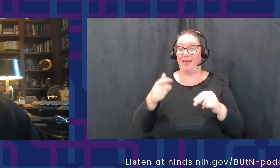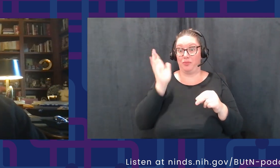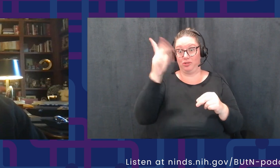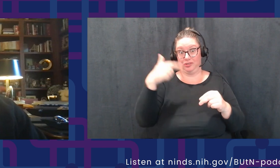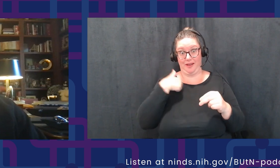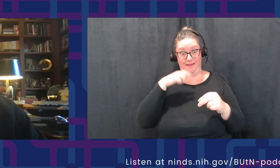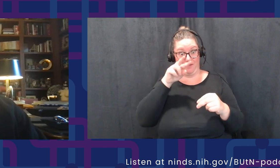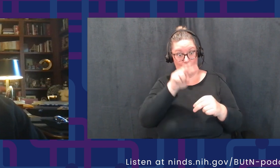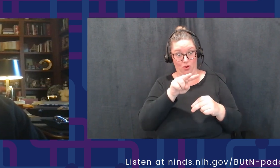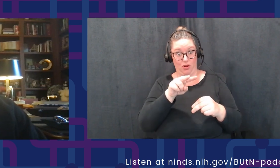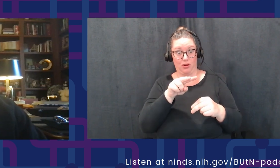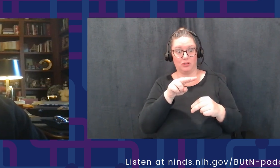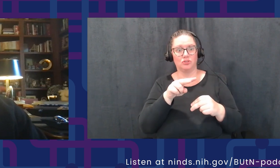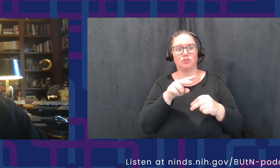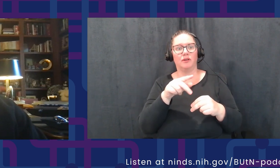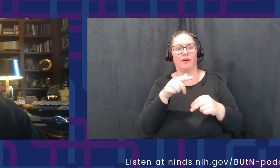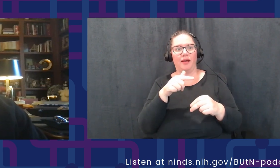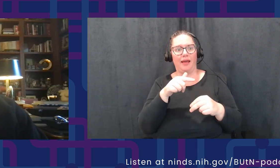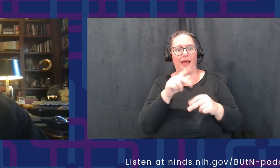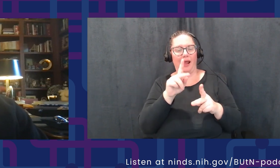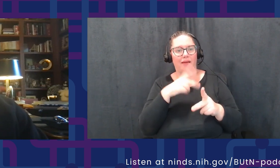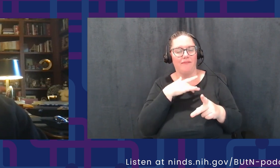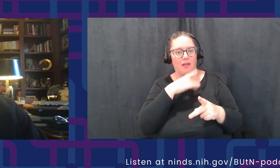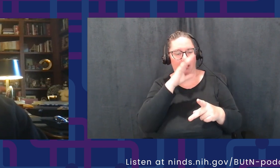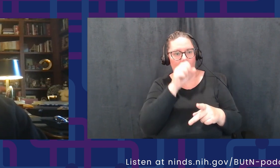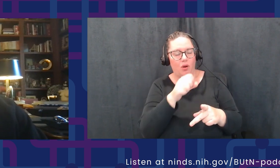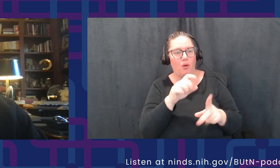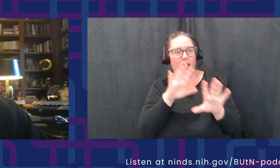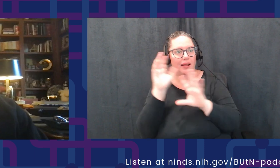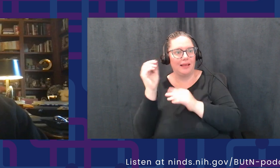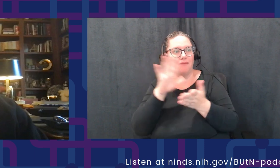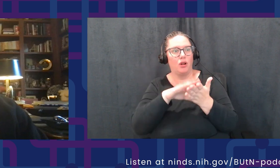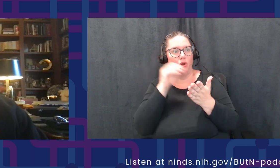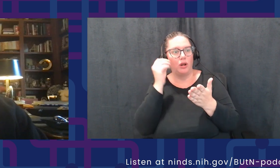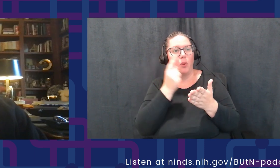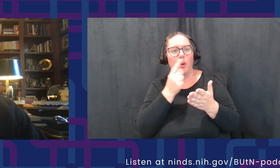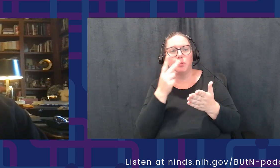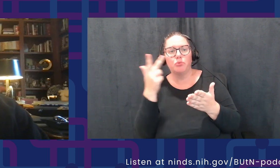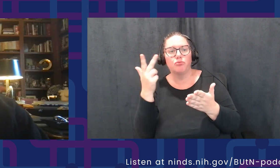that captivate me and I leave those talks learning one, two, or three things at the